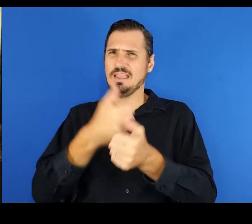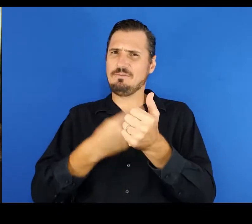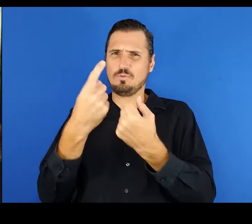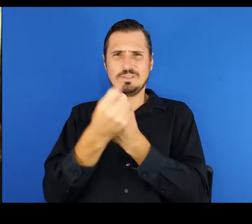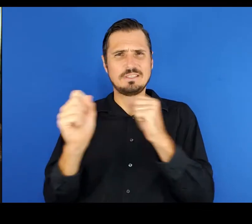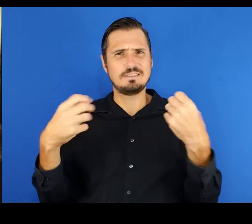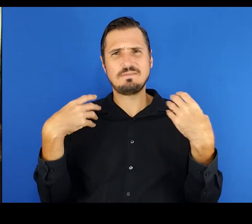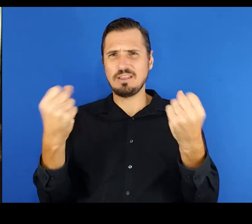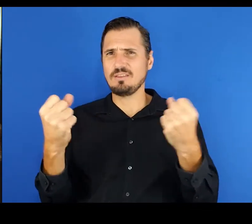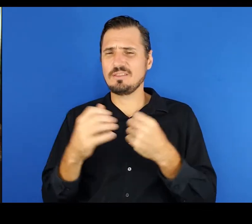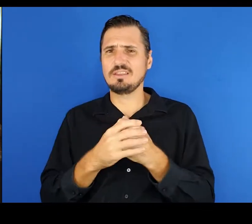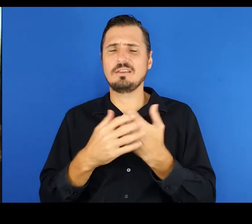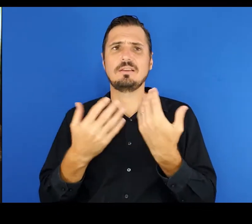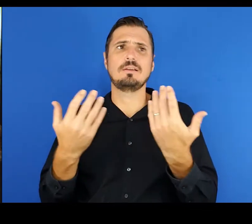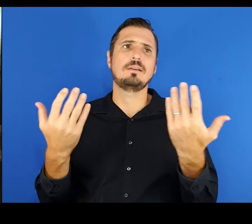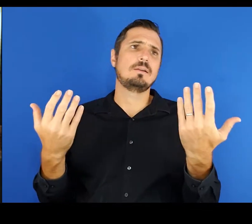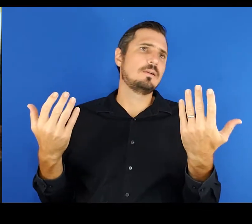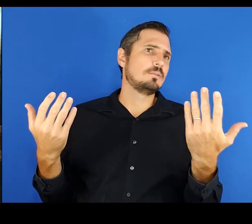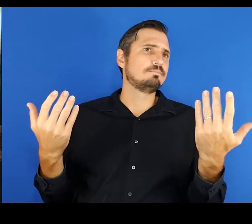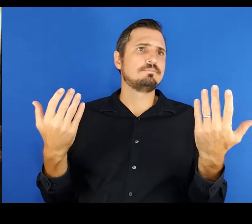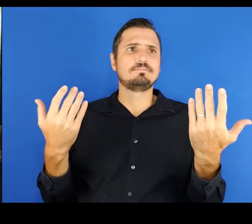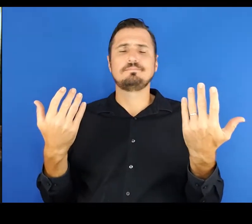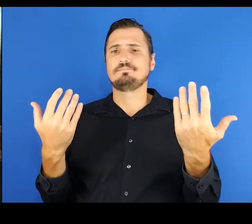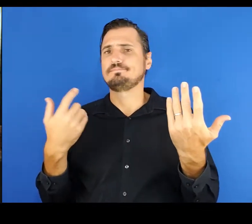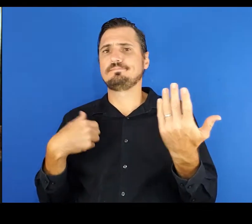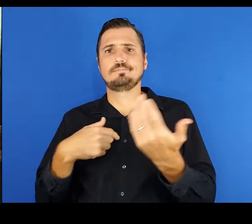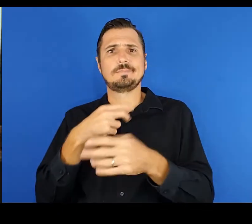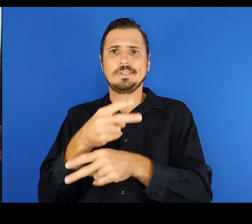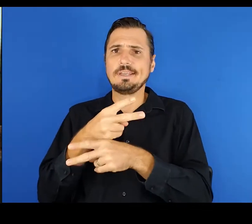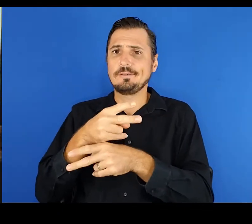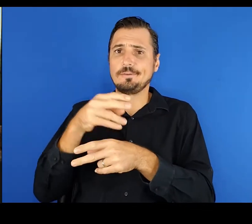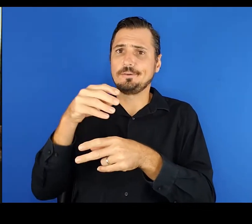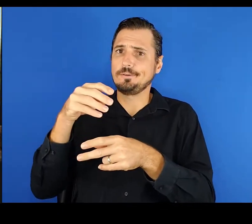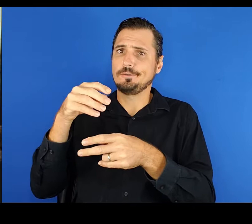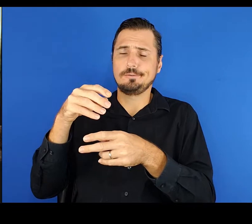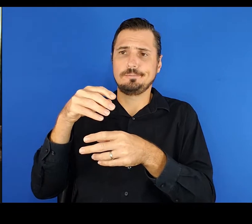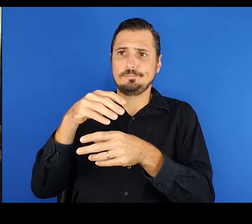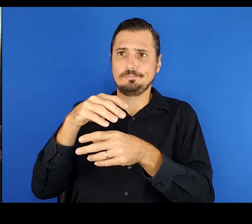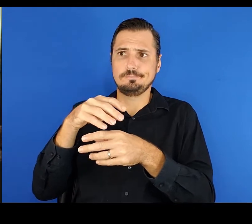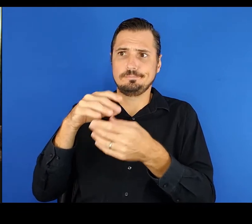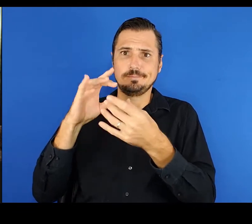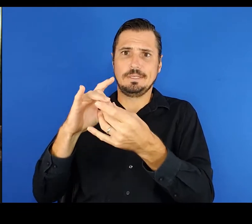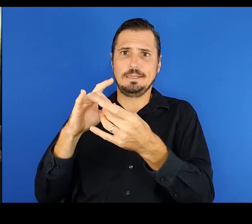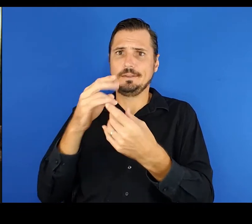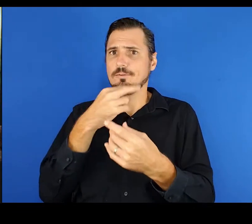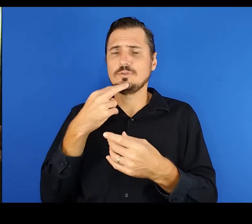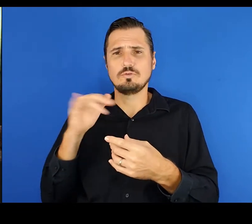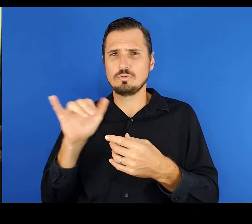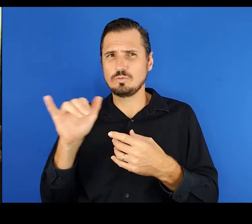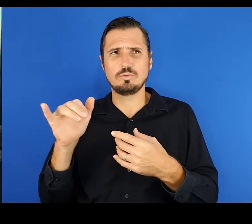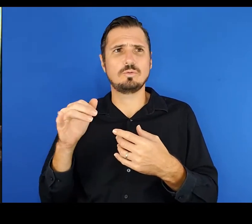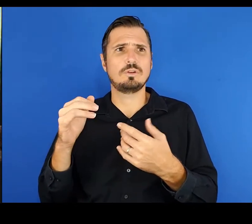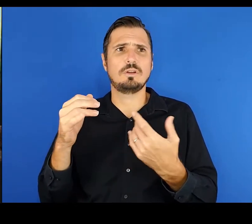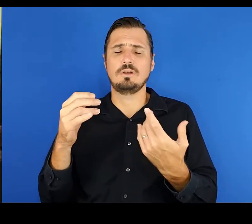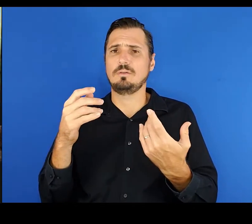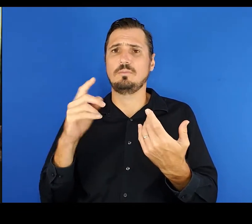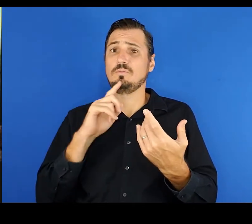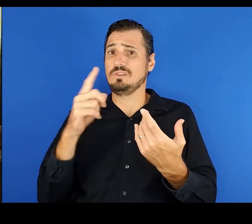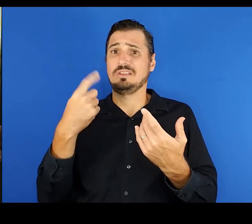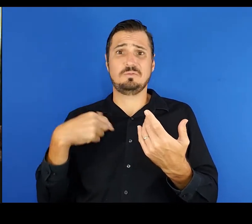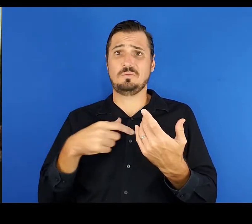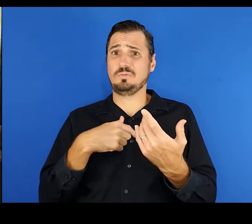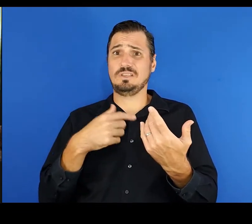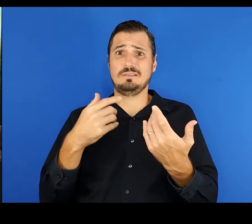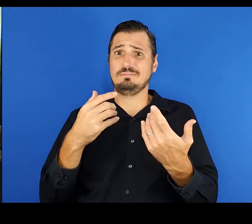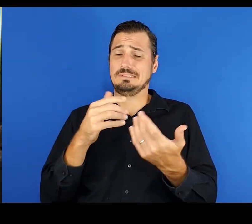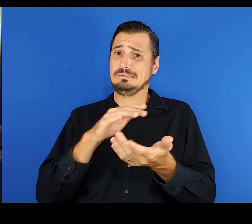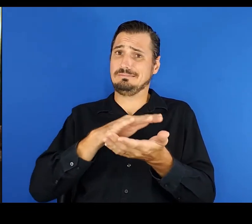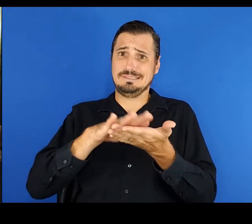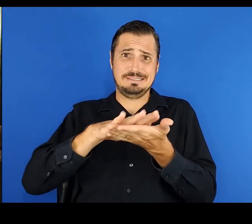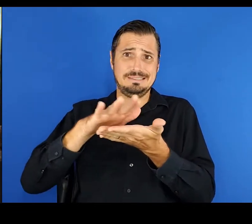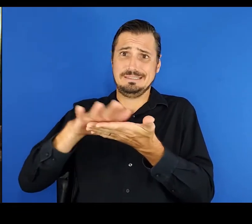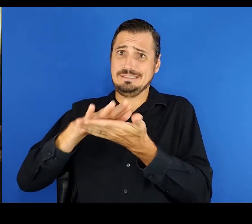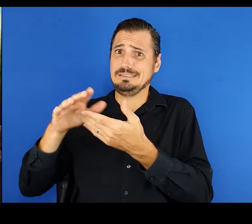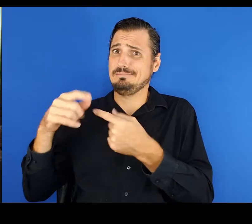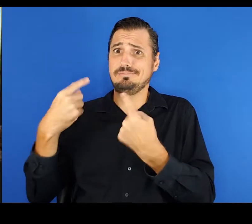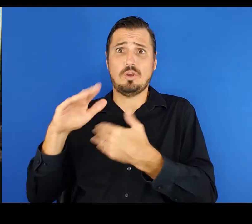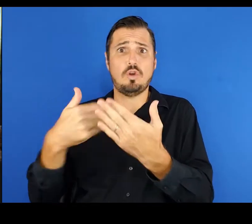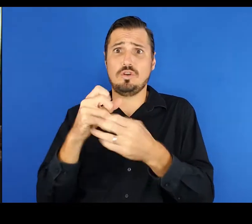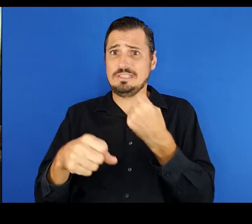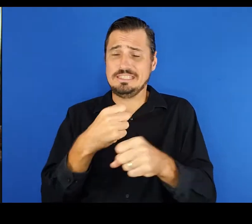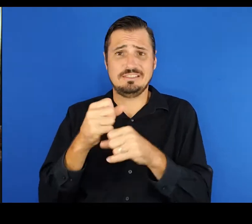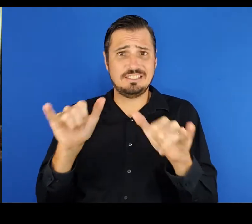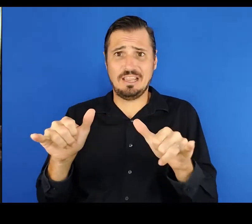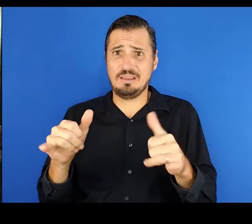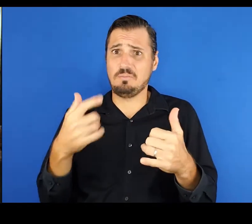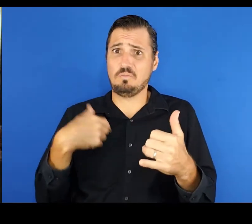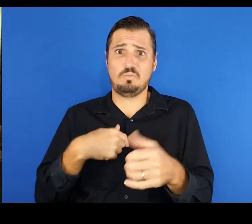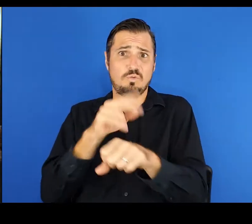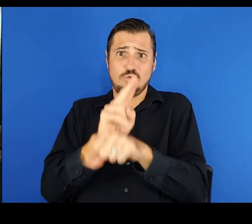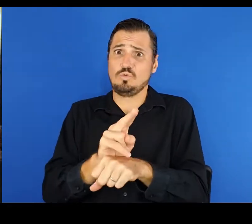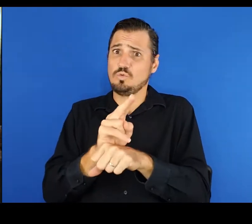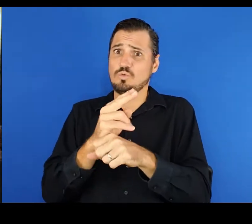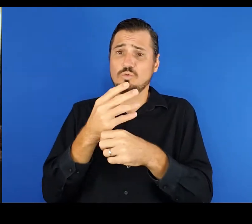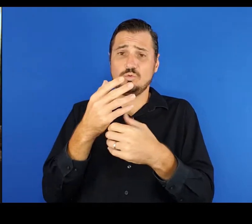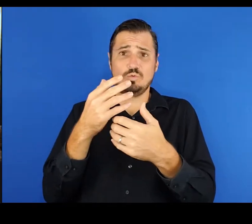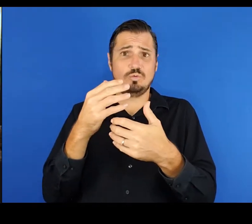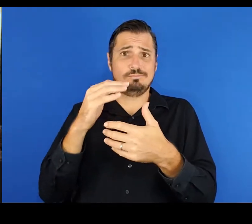As far as precautions in the restaurant go, we’ve been doing these procedures for the whole year we’ve been open. We are used to what we need to do